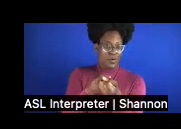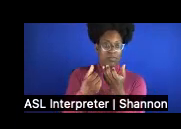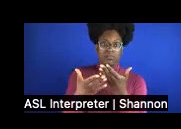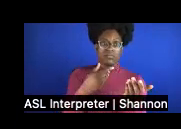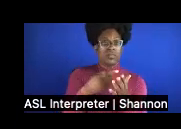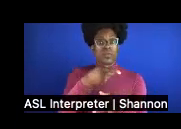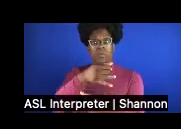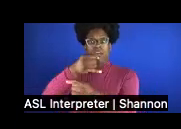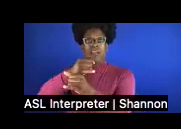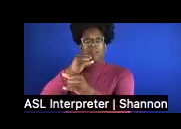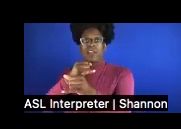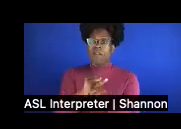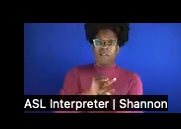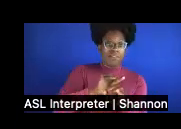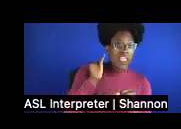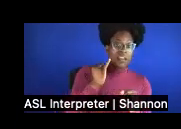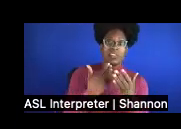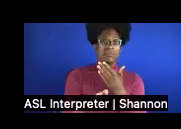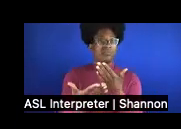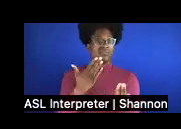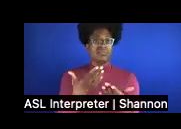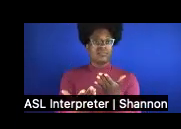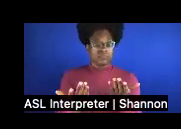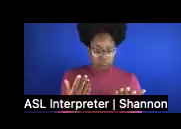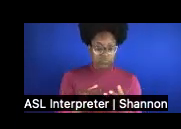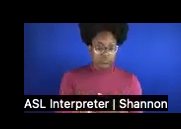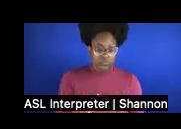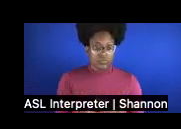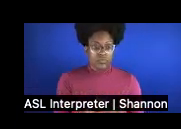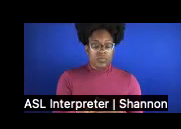the courses in English and communication really build those foundational skills and knowledge